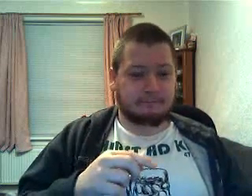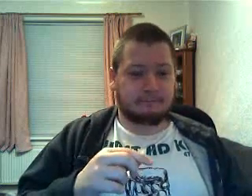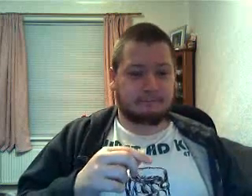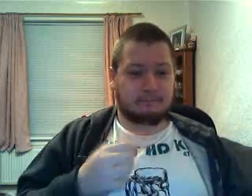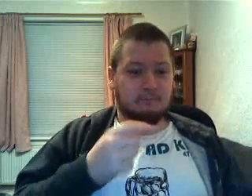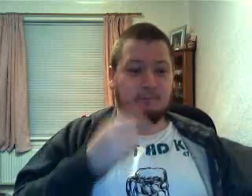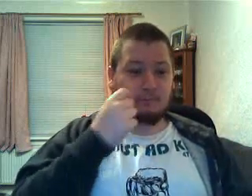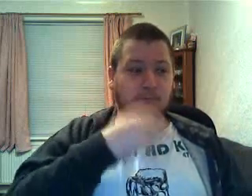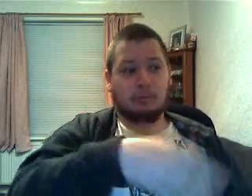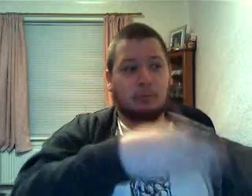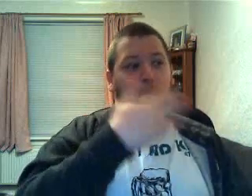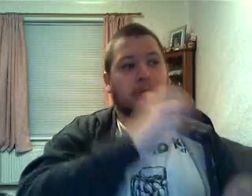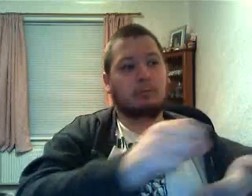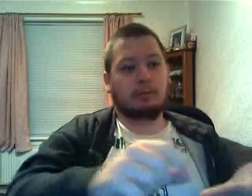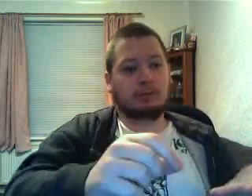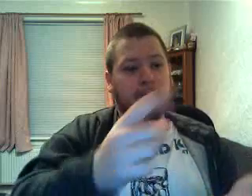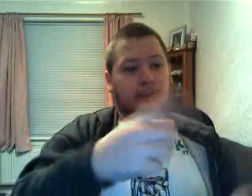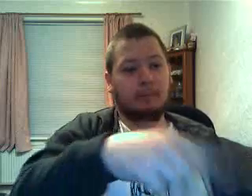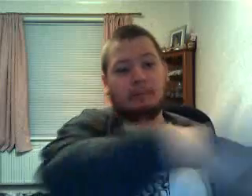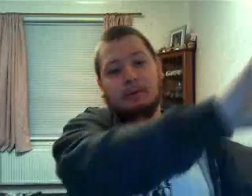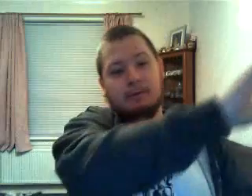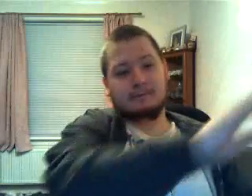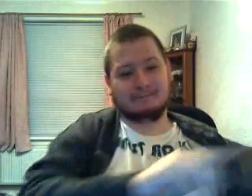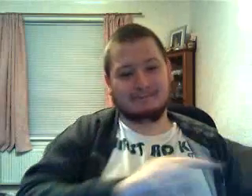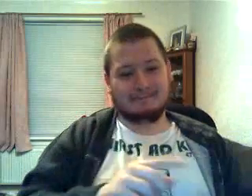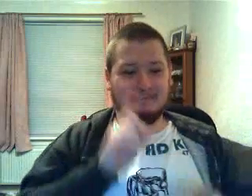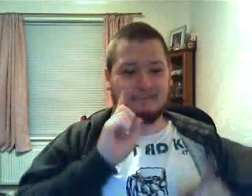then they just go "Oh sign in then leave"